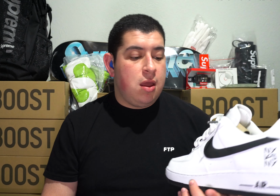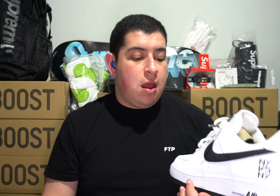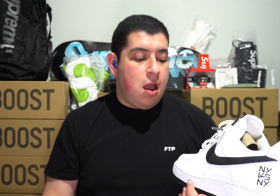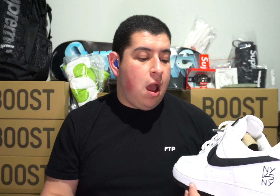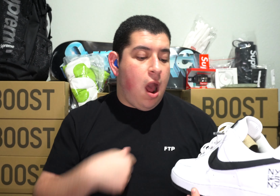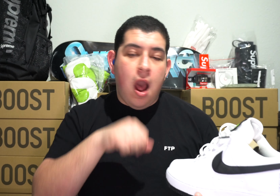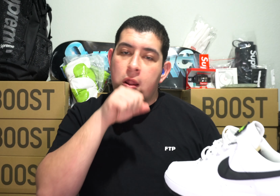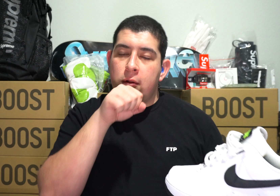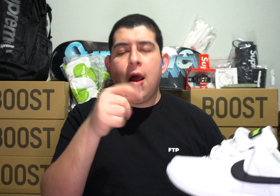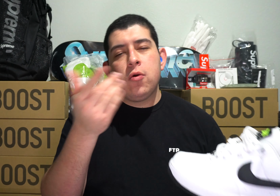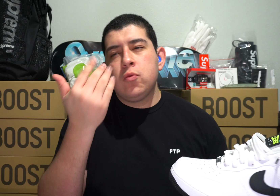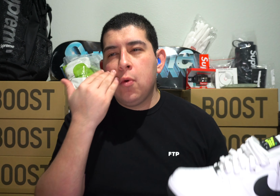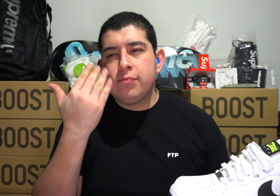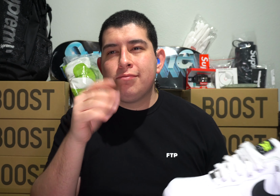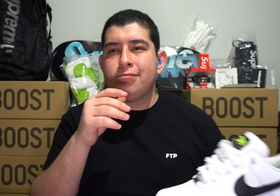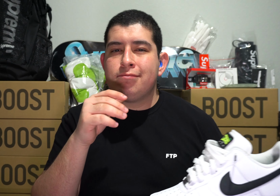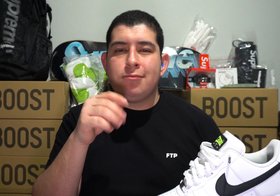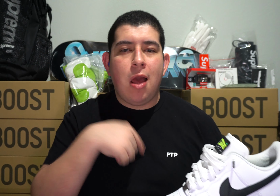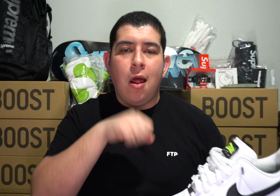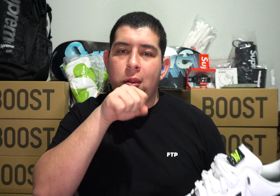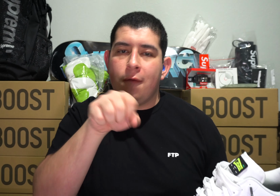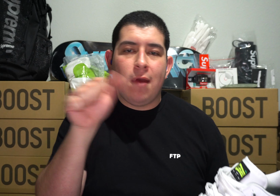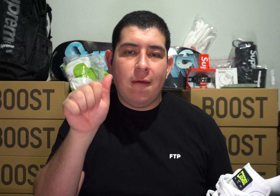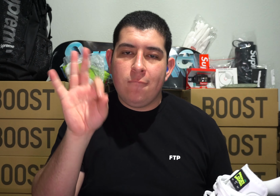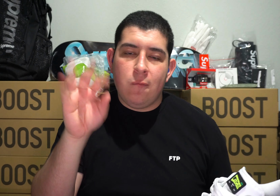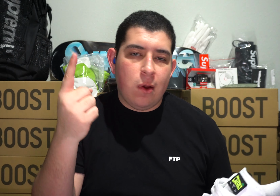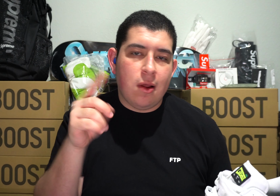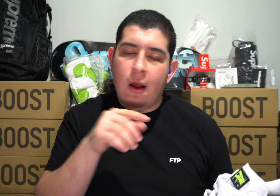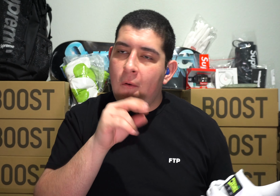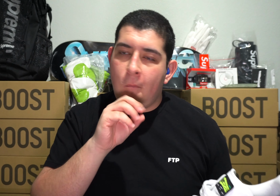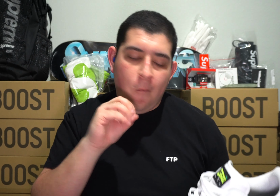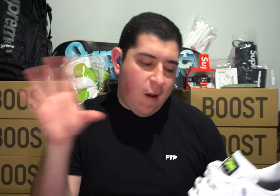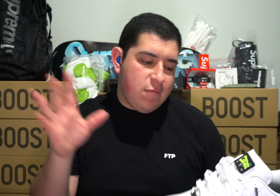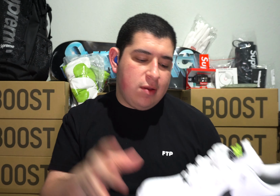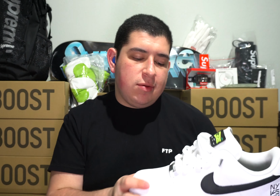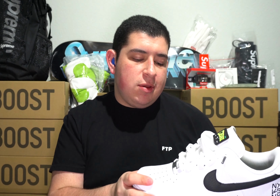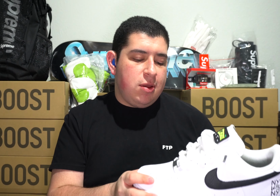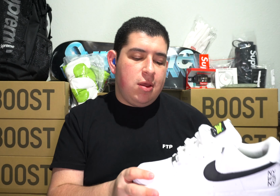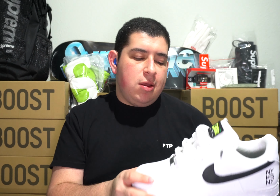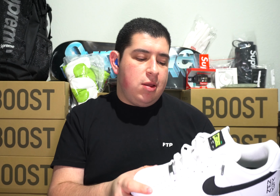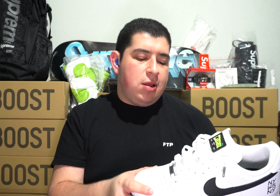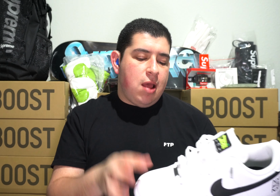I am big fan of this sneaker, AF1 classic all times.